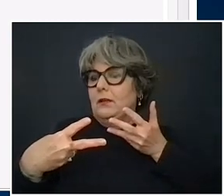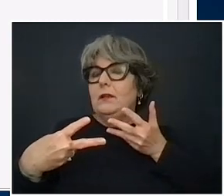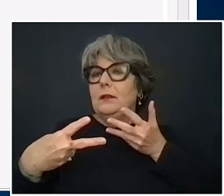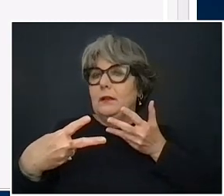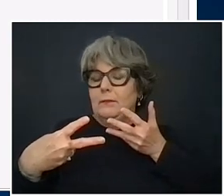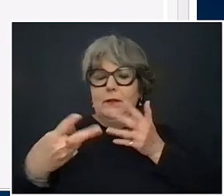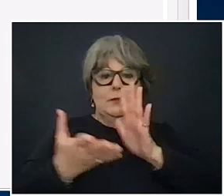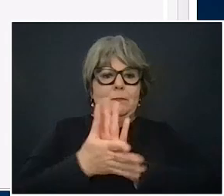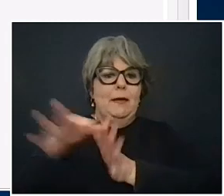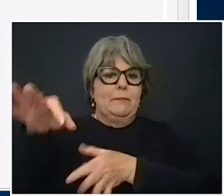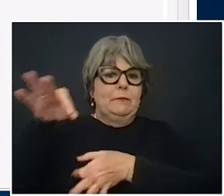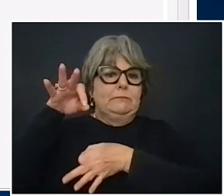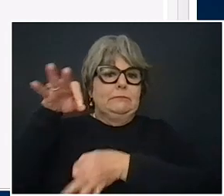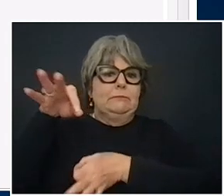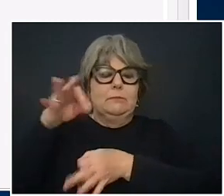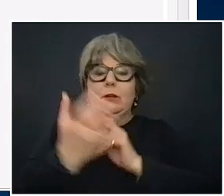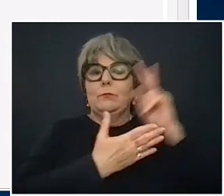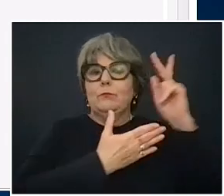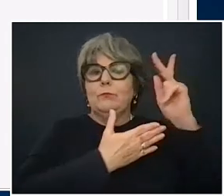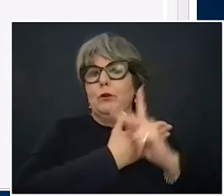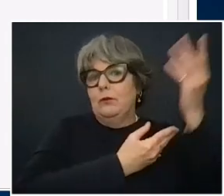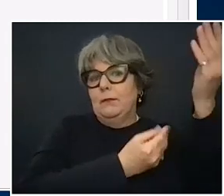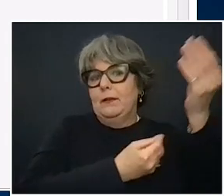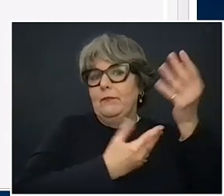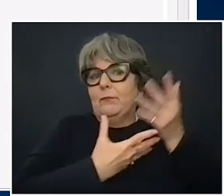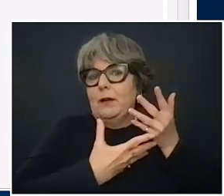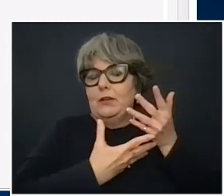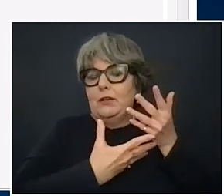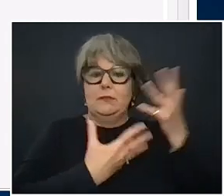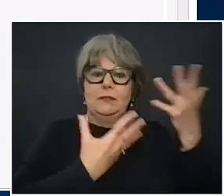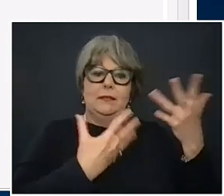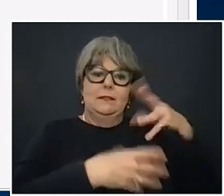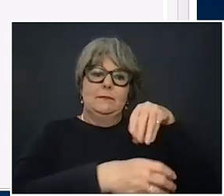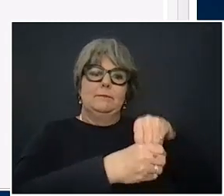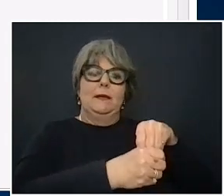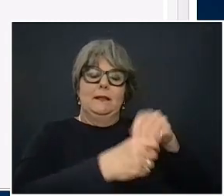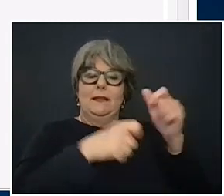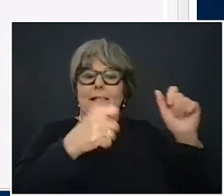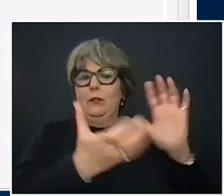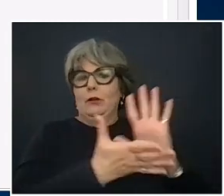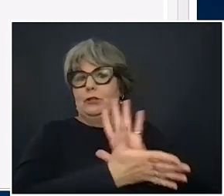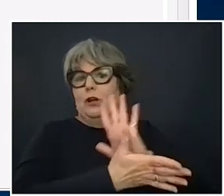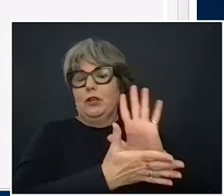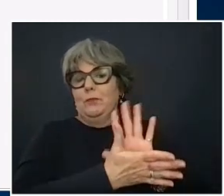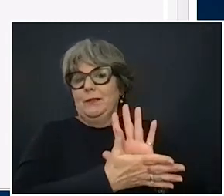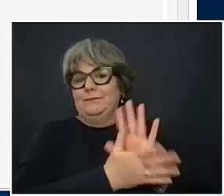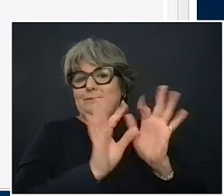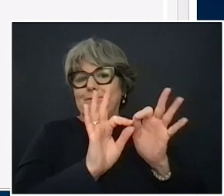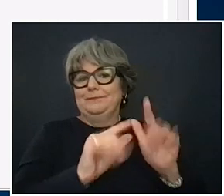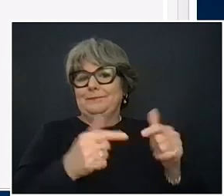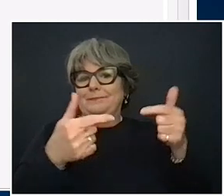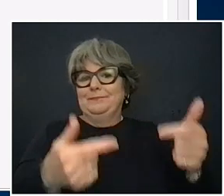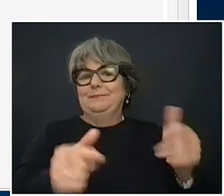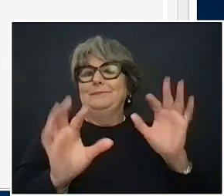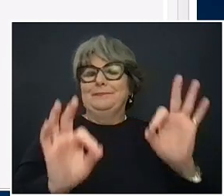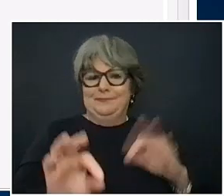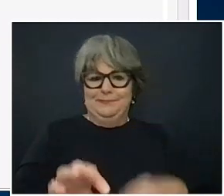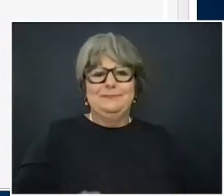nursing program information is embedded in such a large document sometimes. Okay. So yeah that helpful.